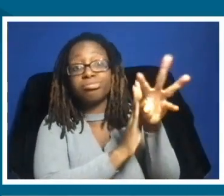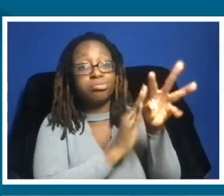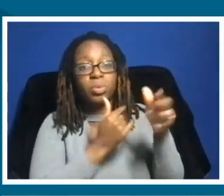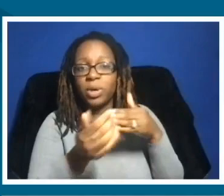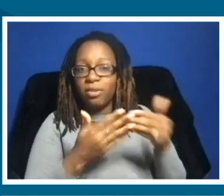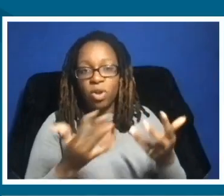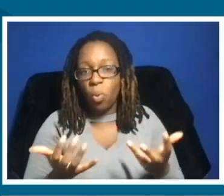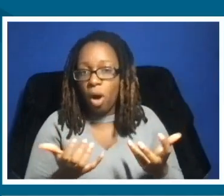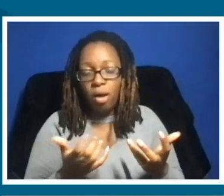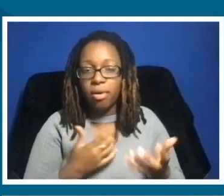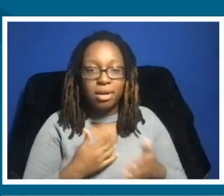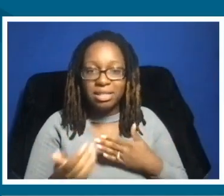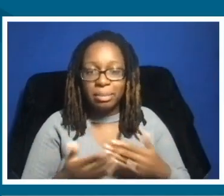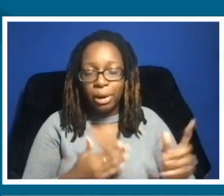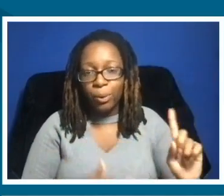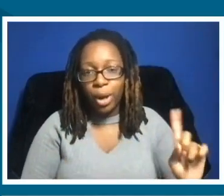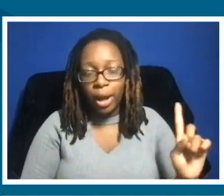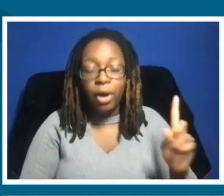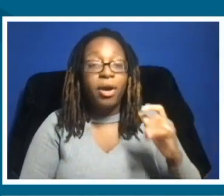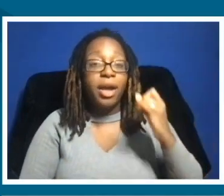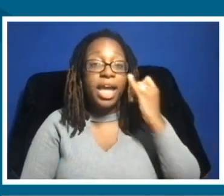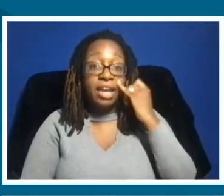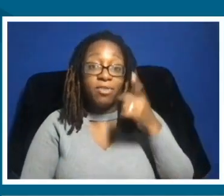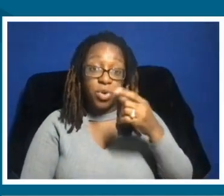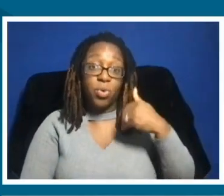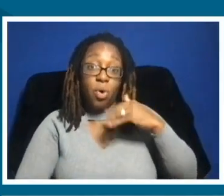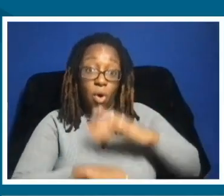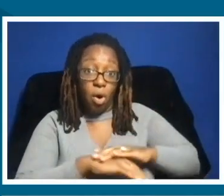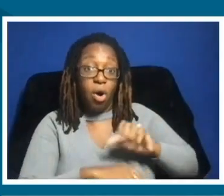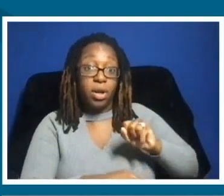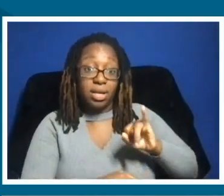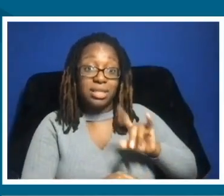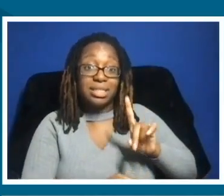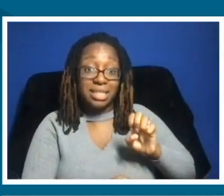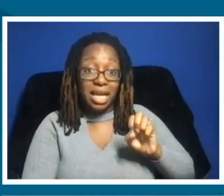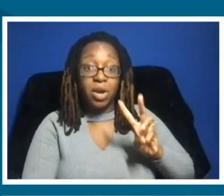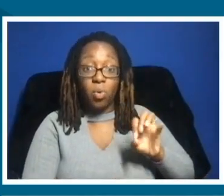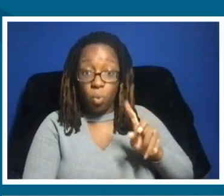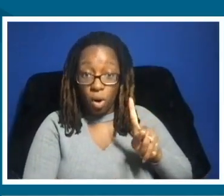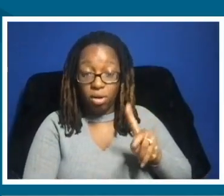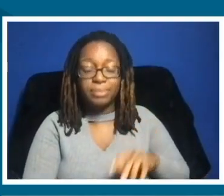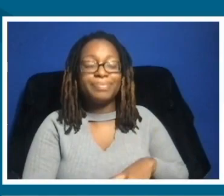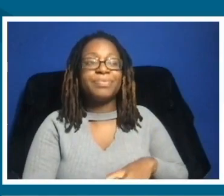as you're located on a sidewalk however